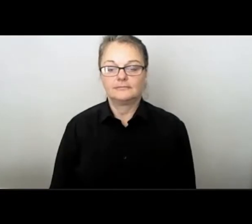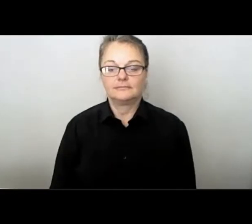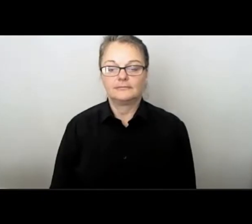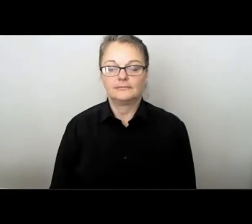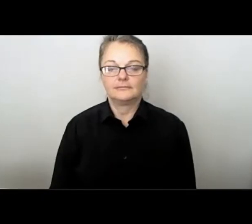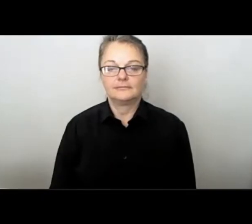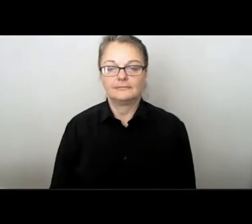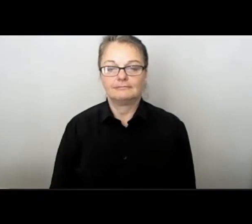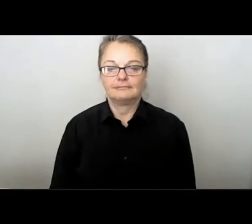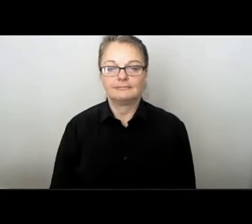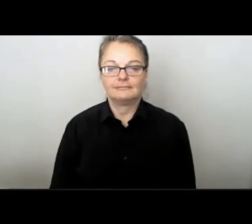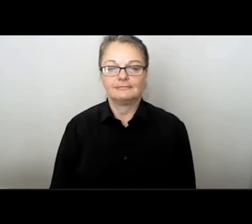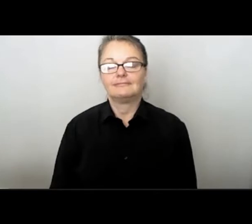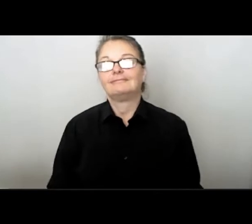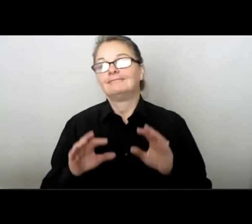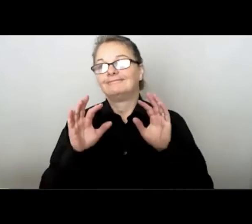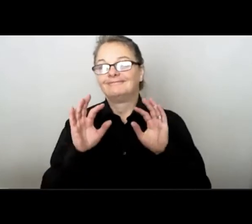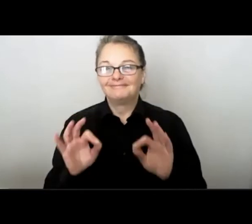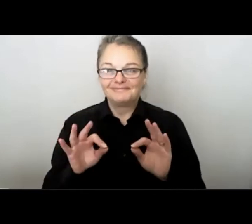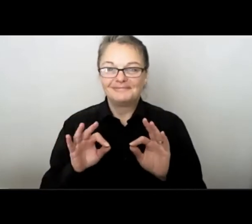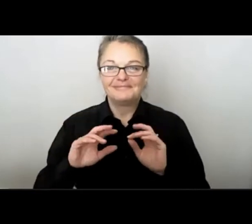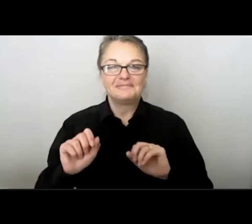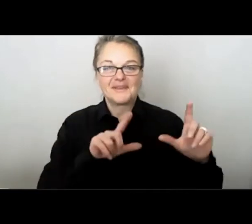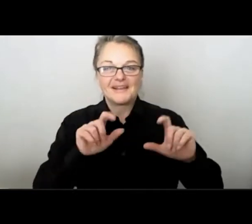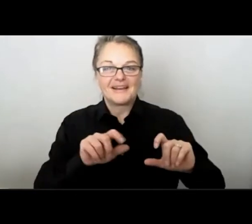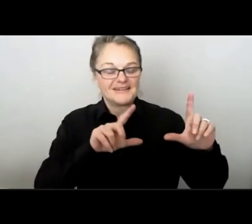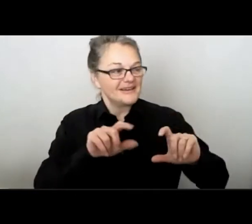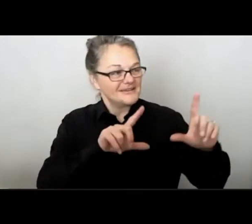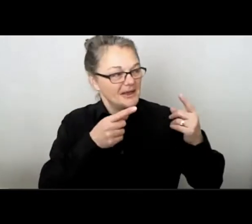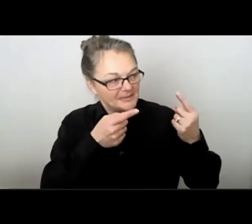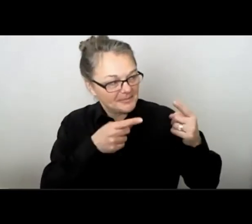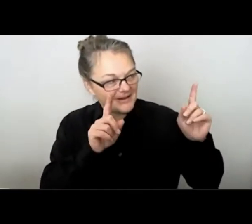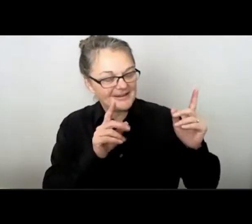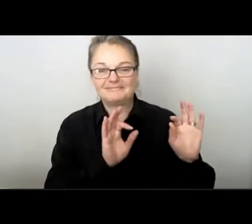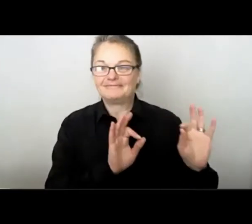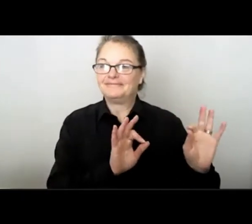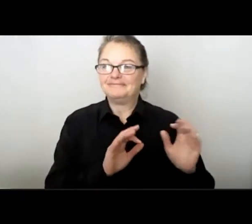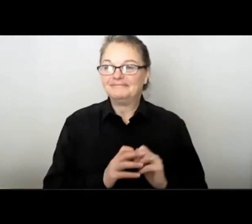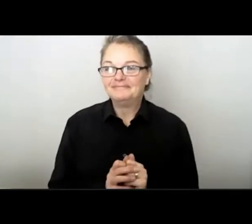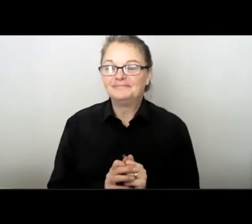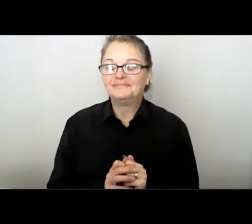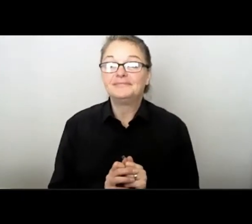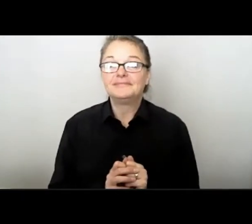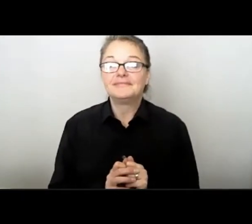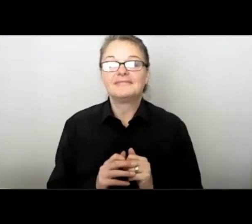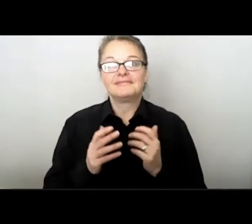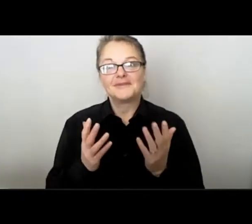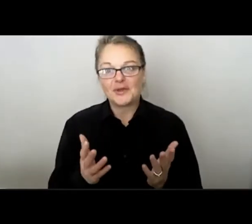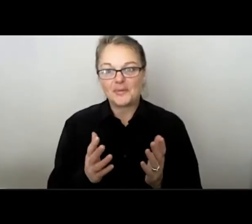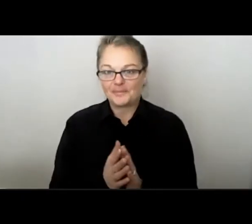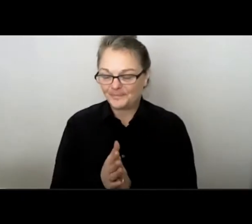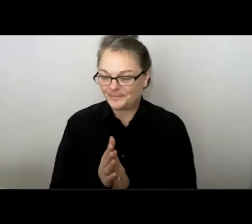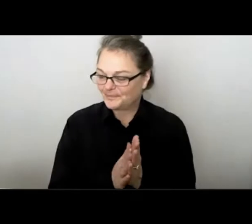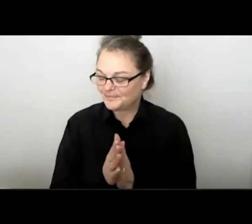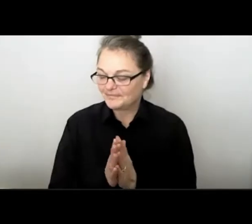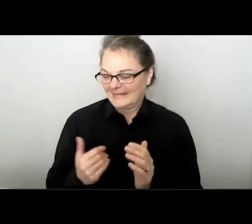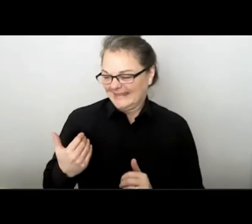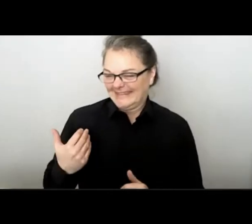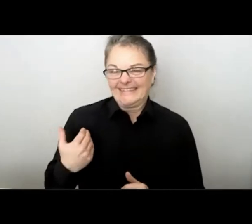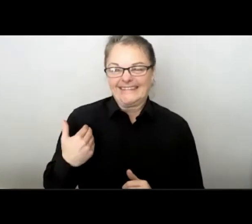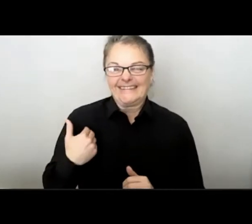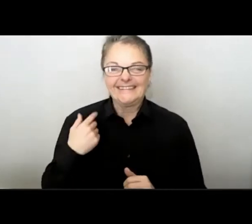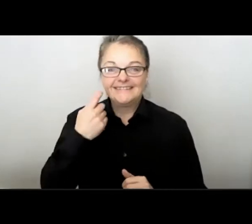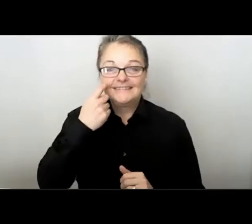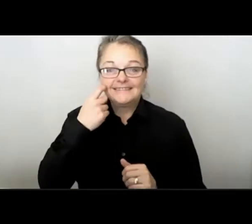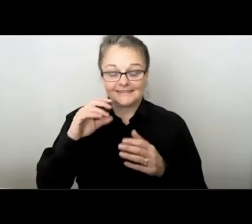OKAY AND WE'RE BACK IN BUSINESS WITH THE SLIDES. ALRIGHT, UMM, SO, AS I SAID, I AM HERE WITH